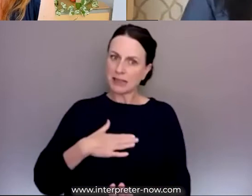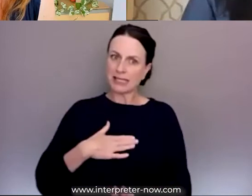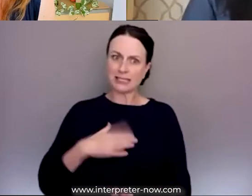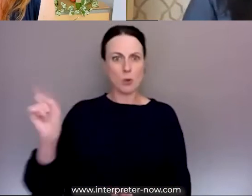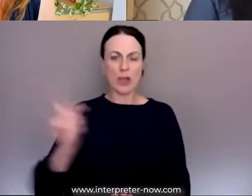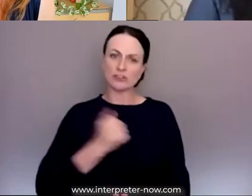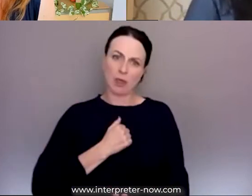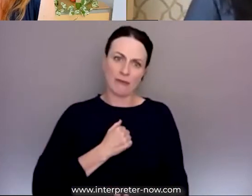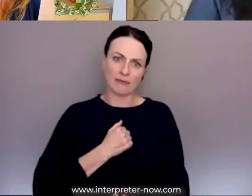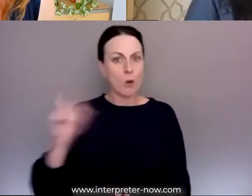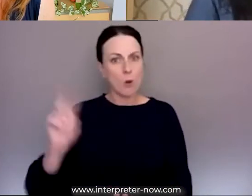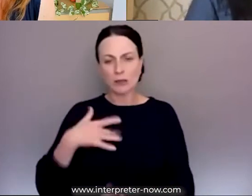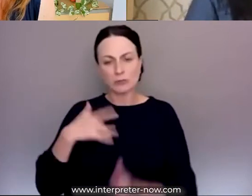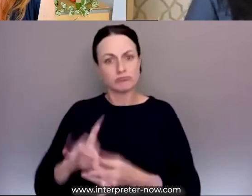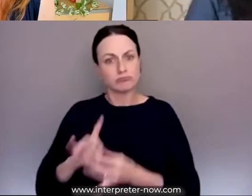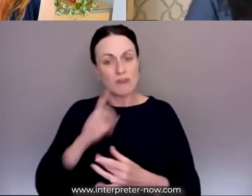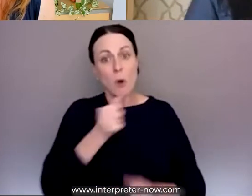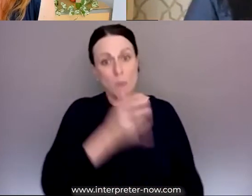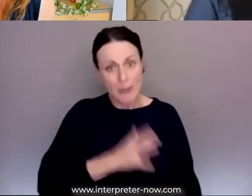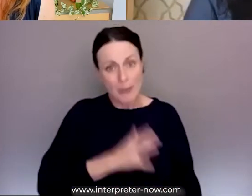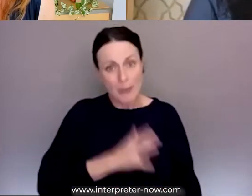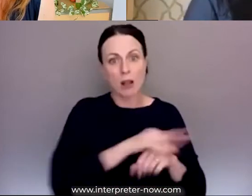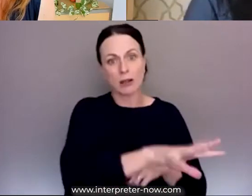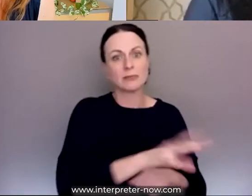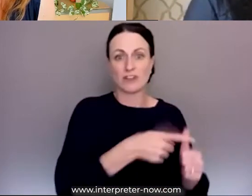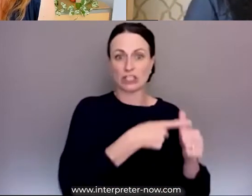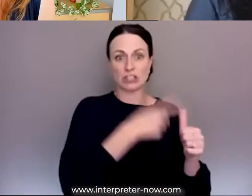and where's the empathy for the women who will be impacted first and worse?